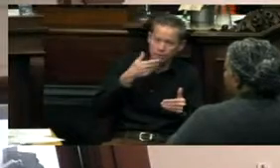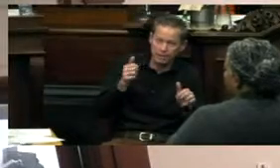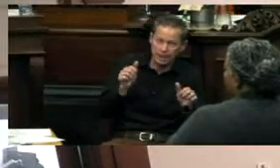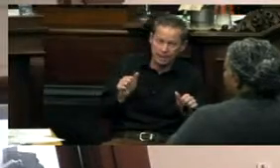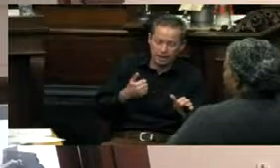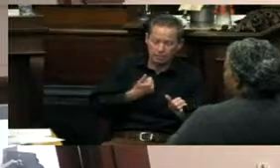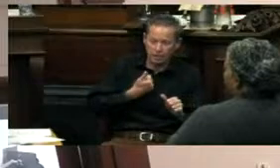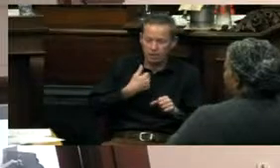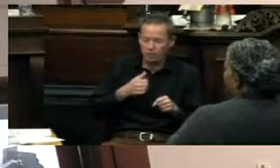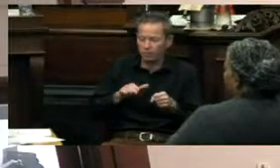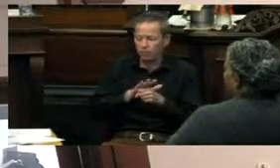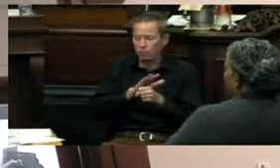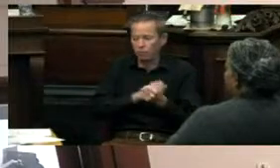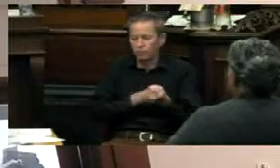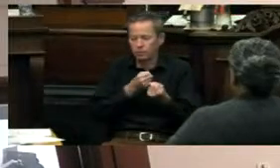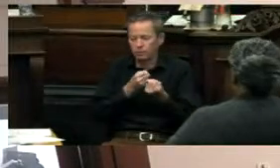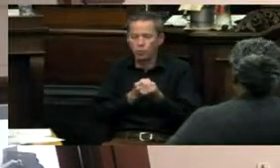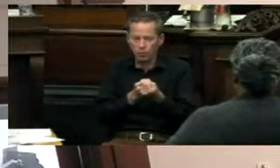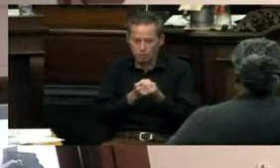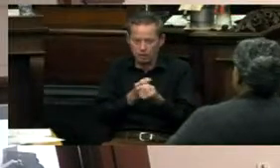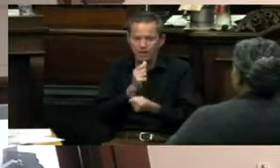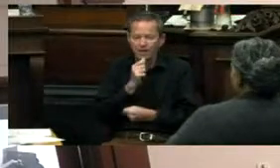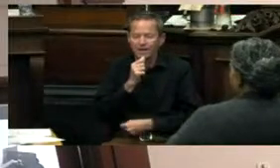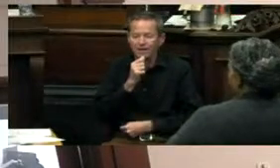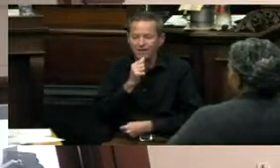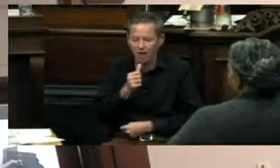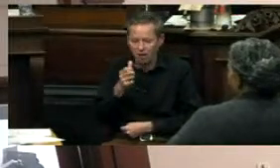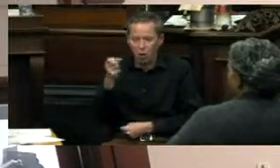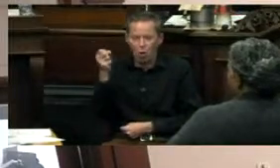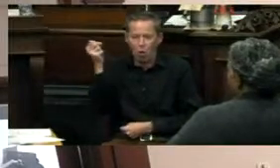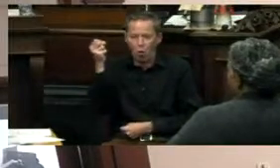forward. In the midst of this,